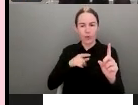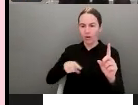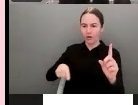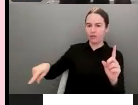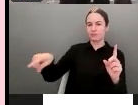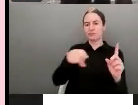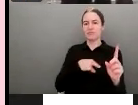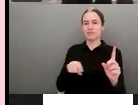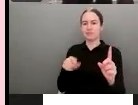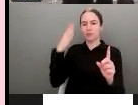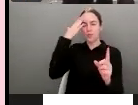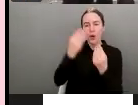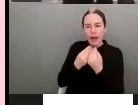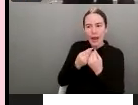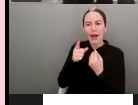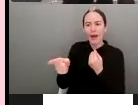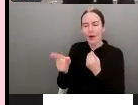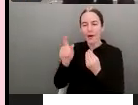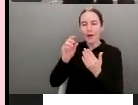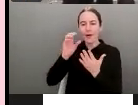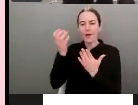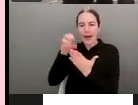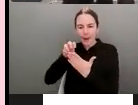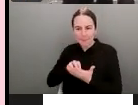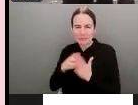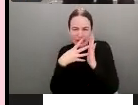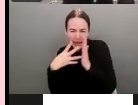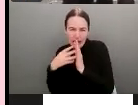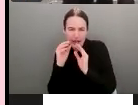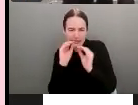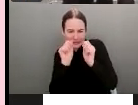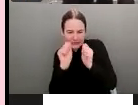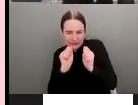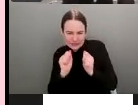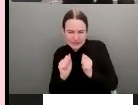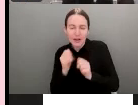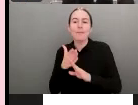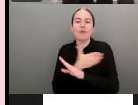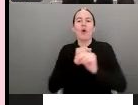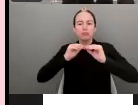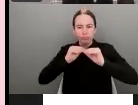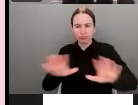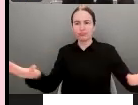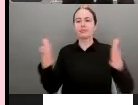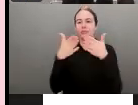to test their apps and find accessibility problems